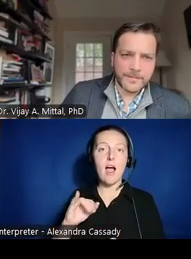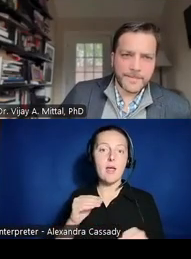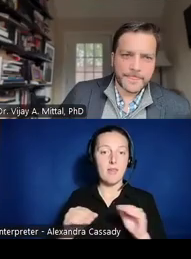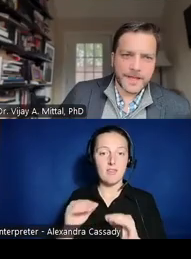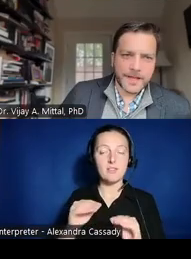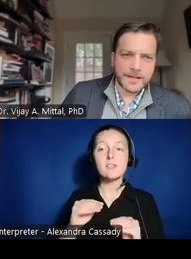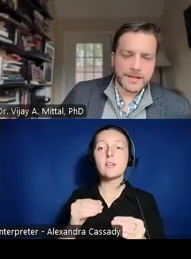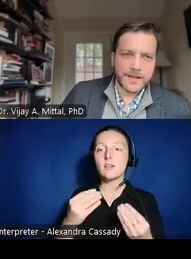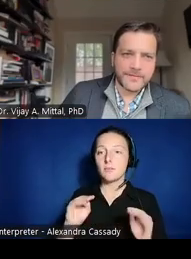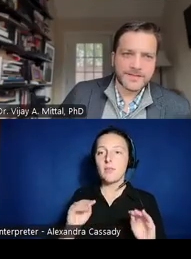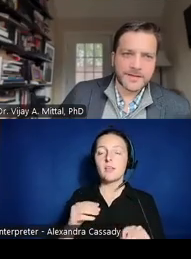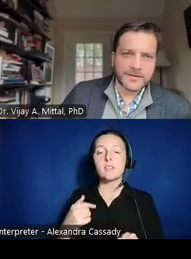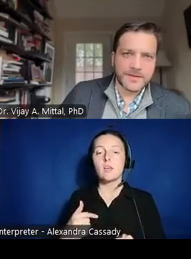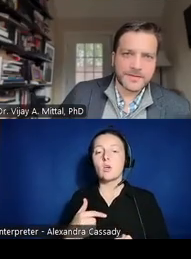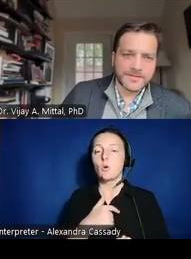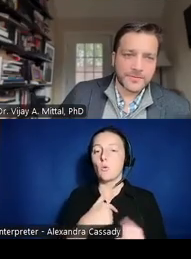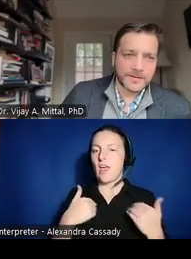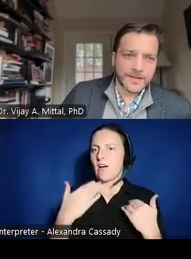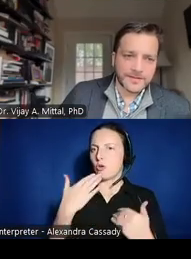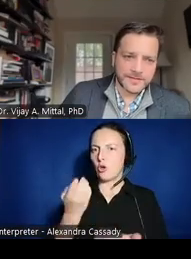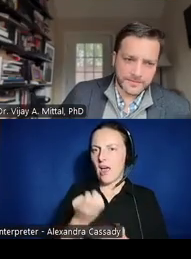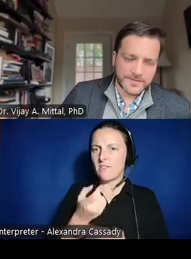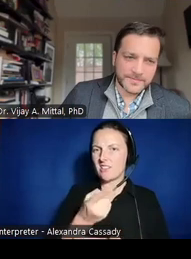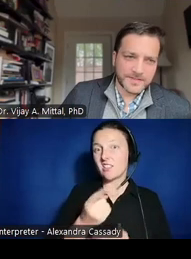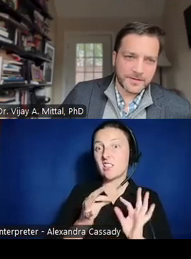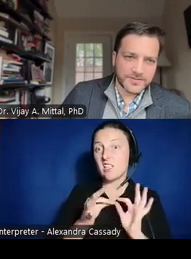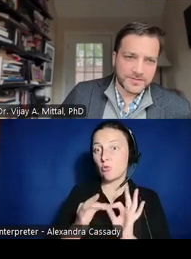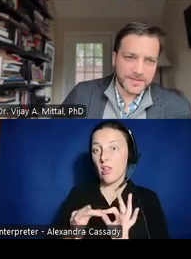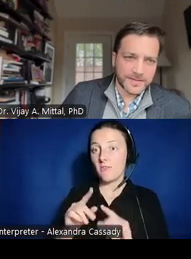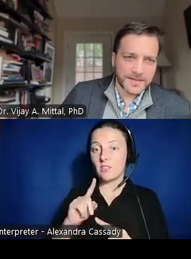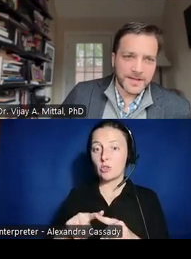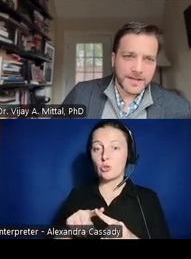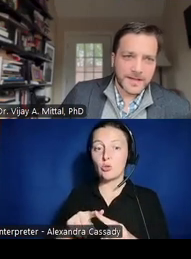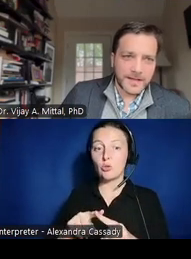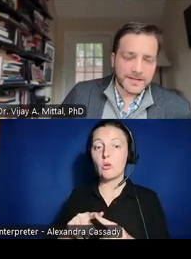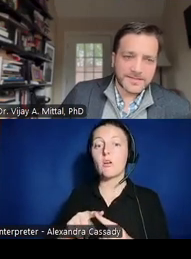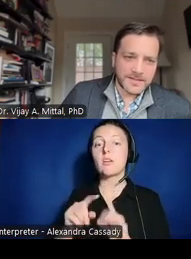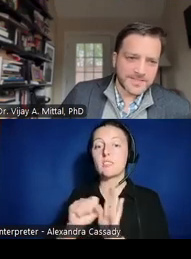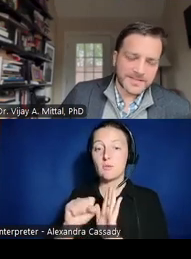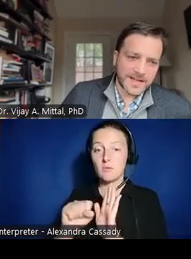um evidence here that this is relevant to symptomatology because it seems to be tied